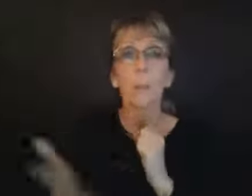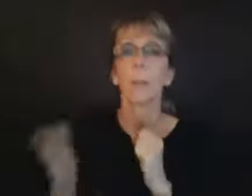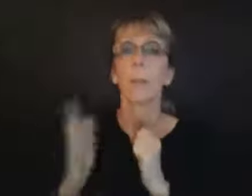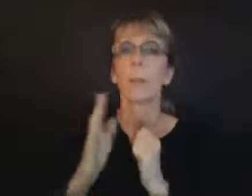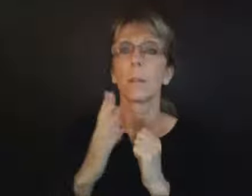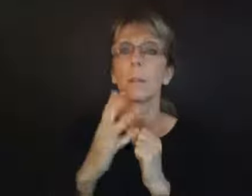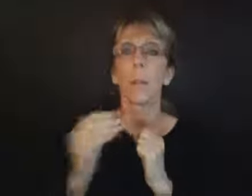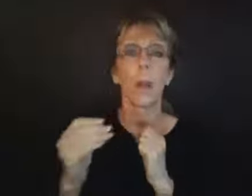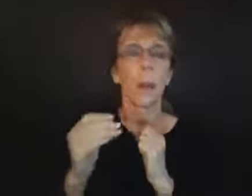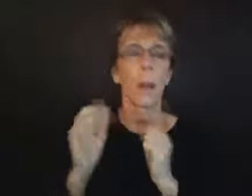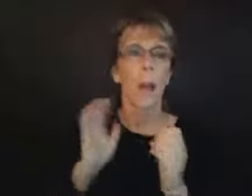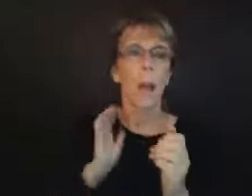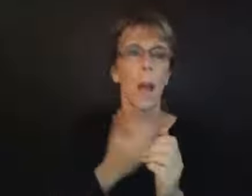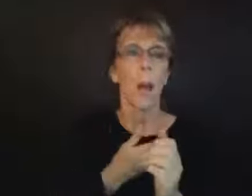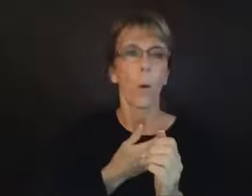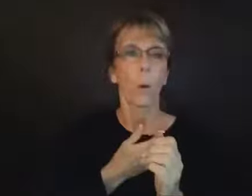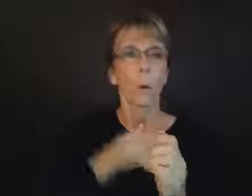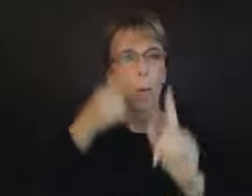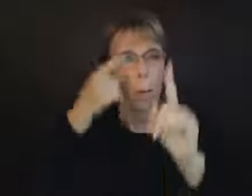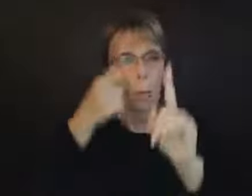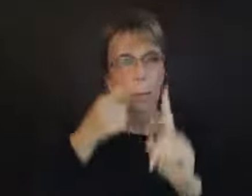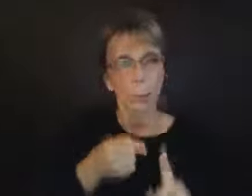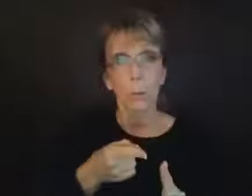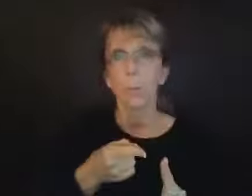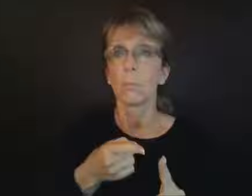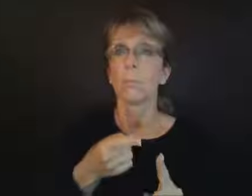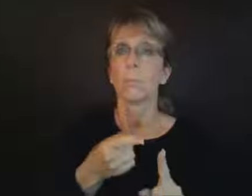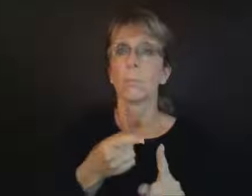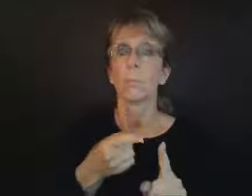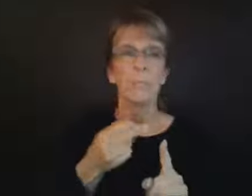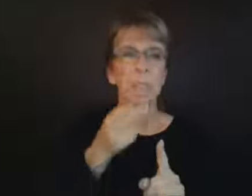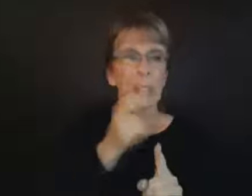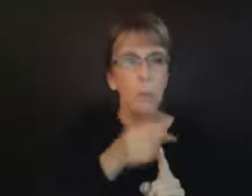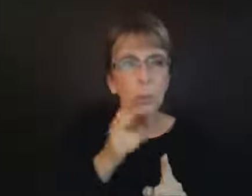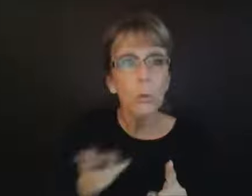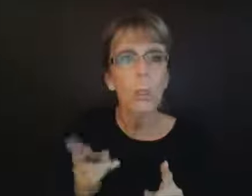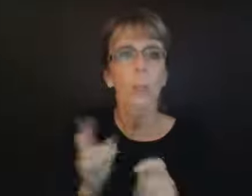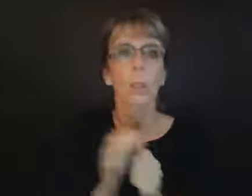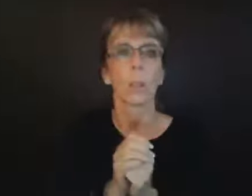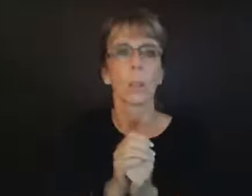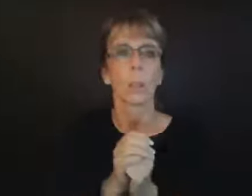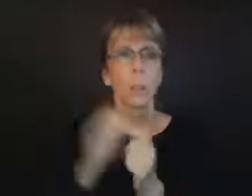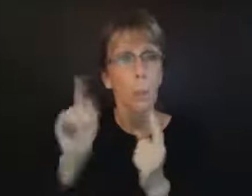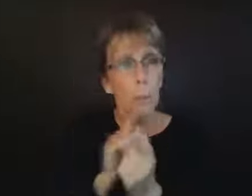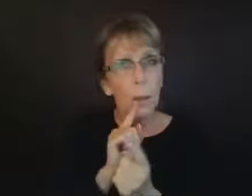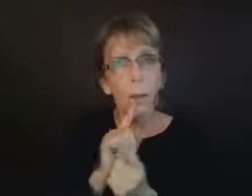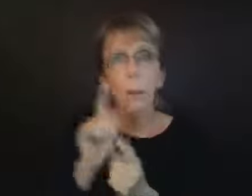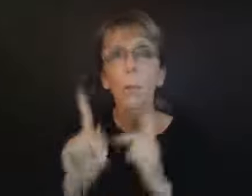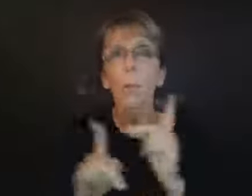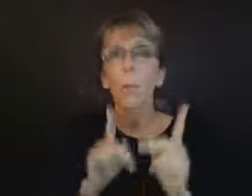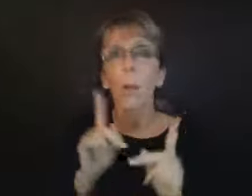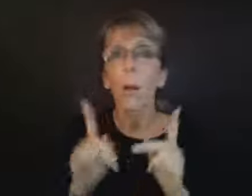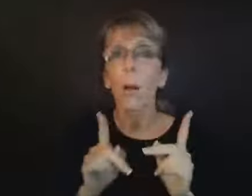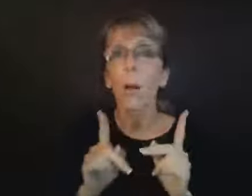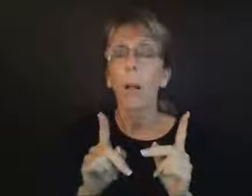and our mission and history; and meet people.